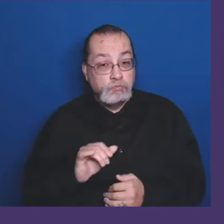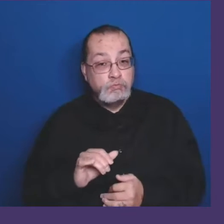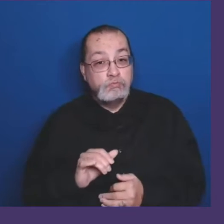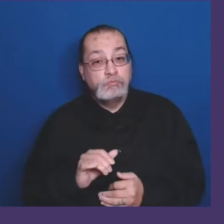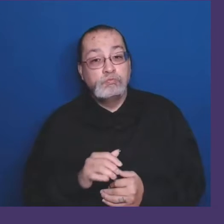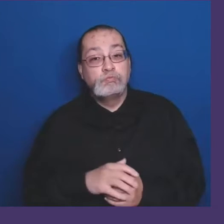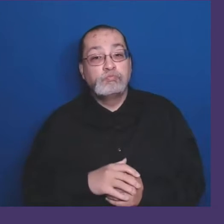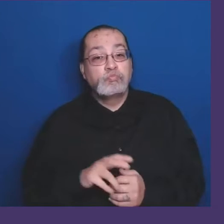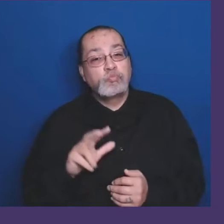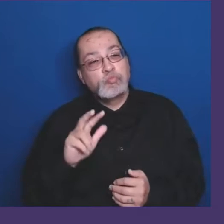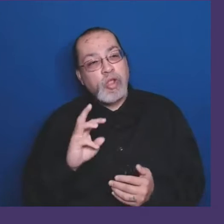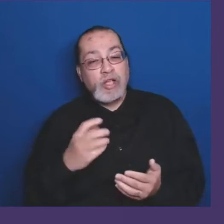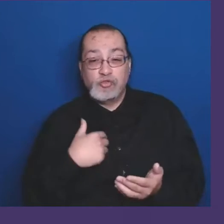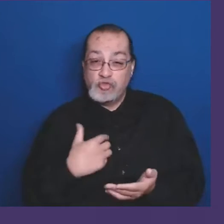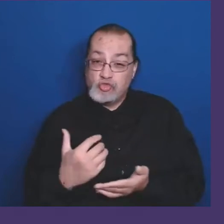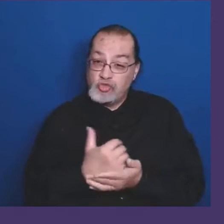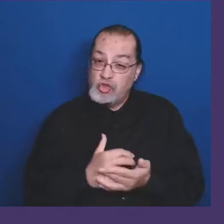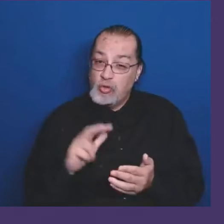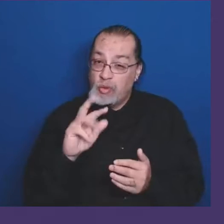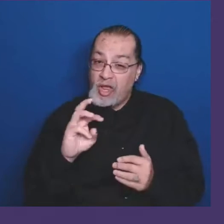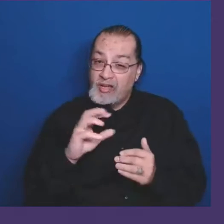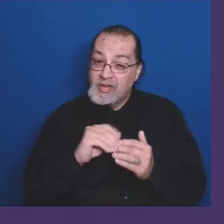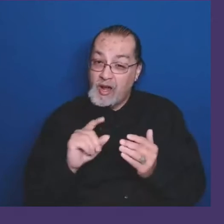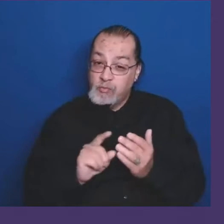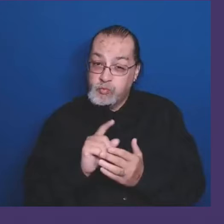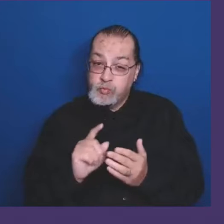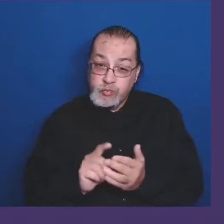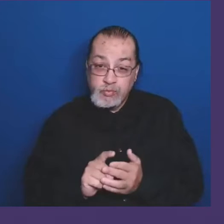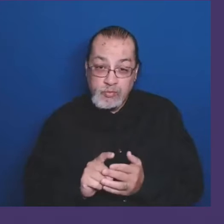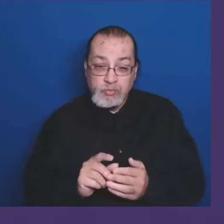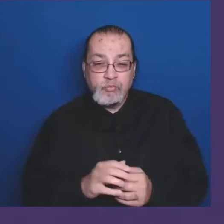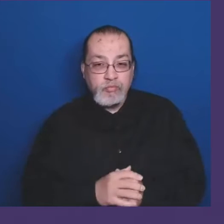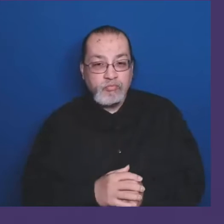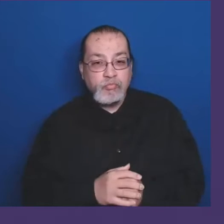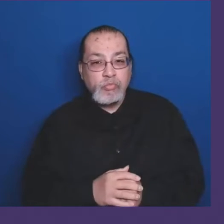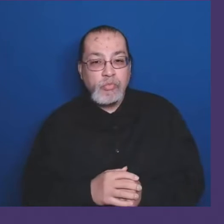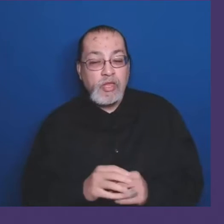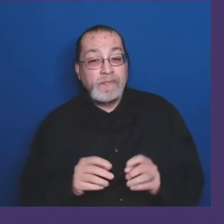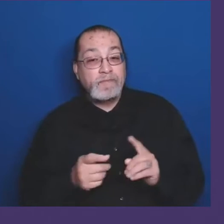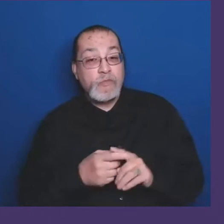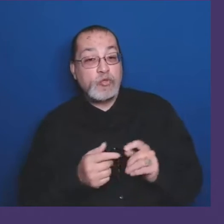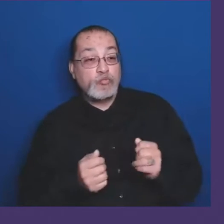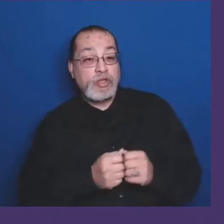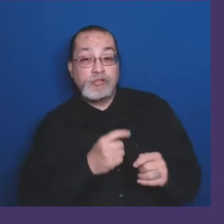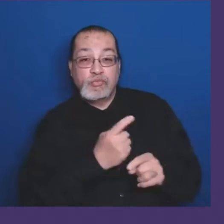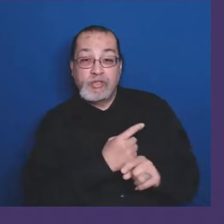sheltered workshops, which are $12 a month. I was not happy with that